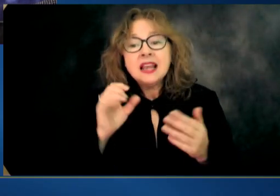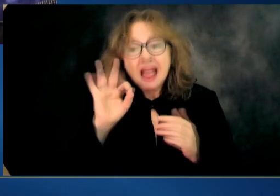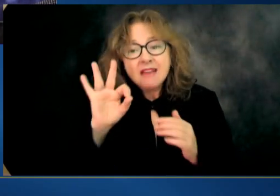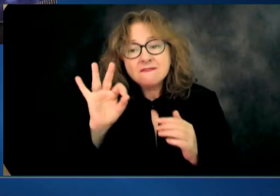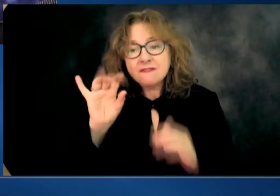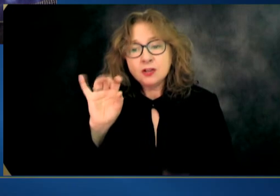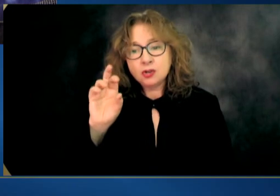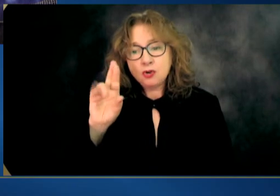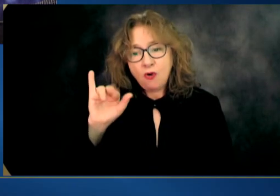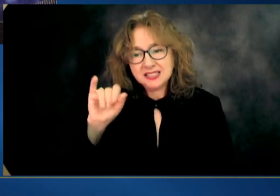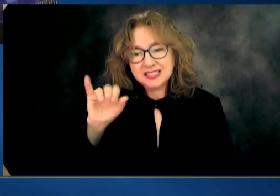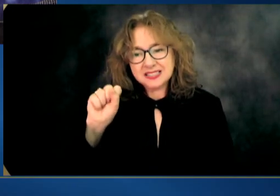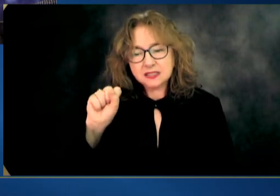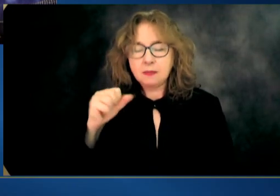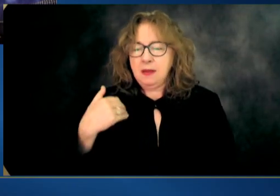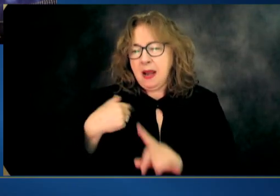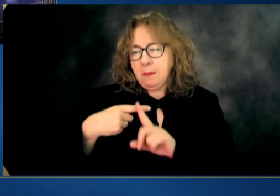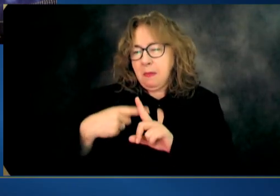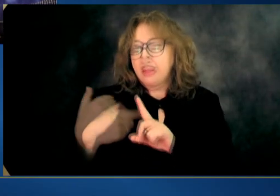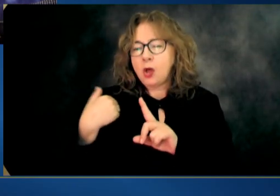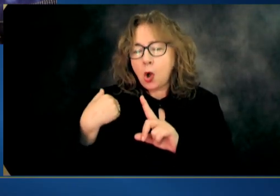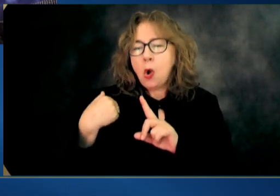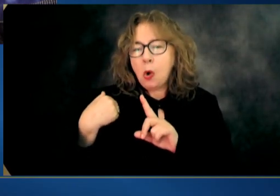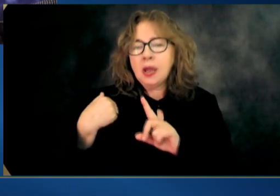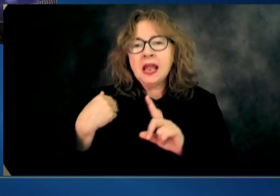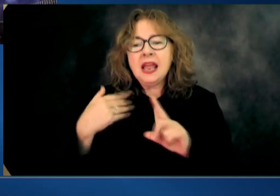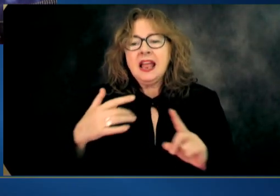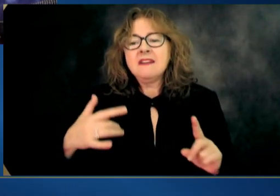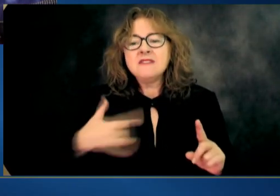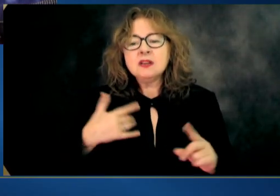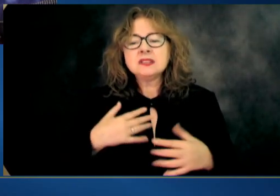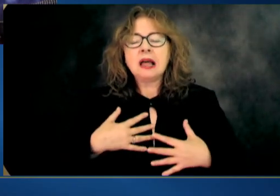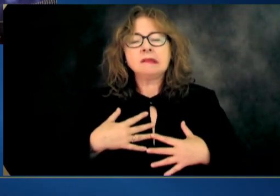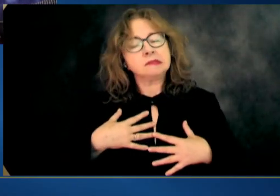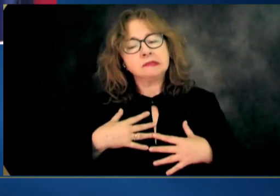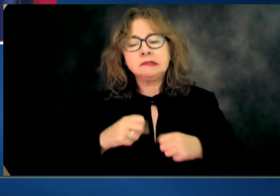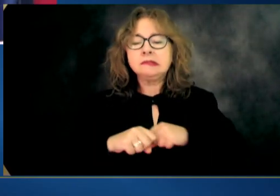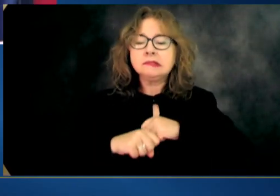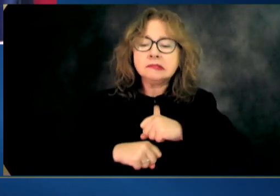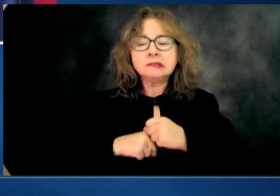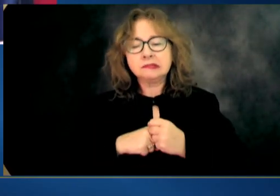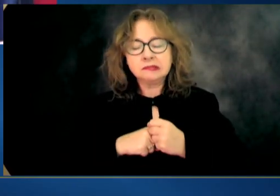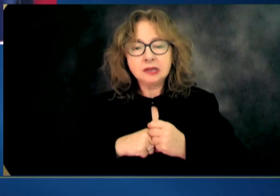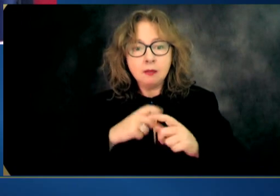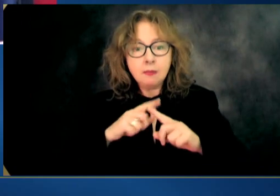about a month ago, it feels like a bad ache, and rarely do I take anything. And that's the other